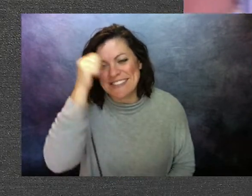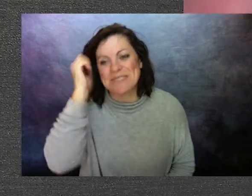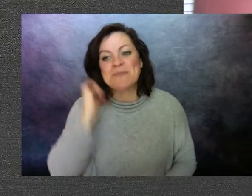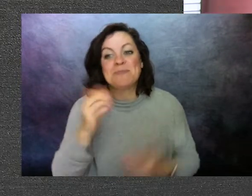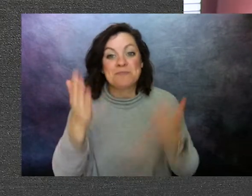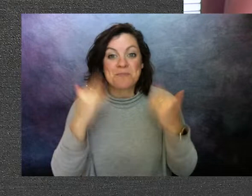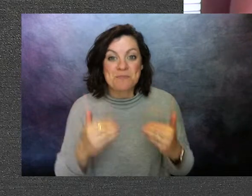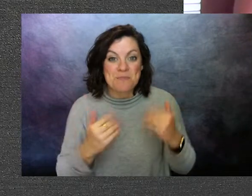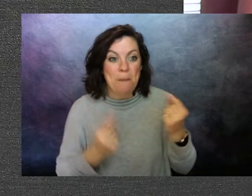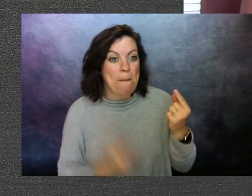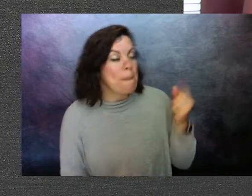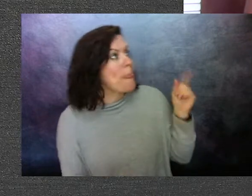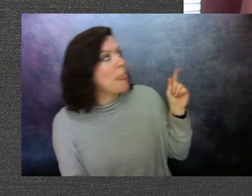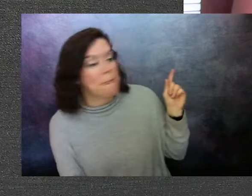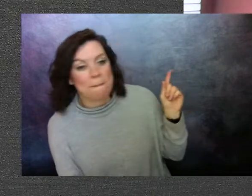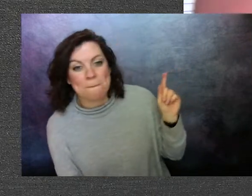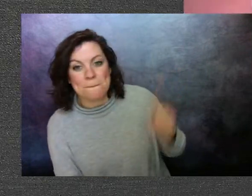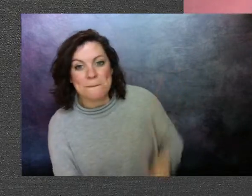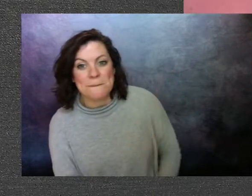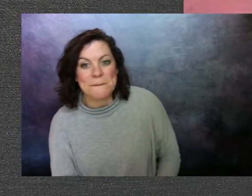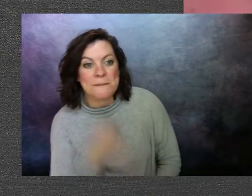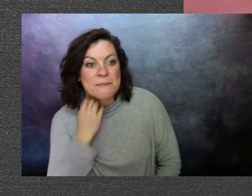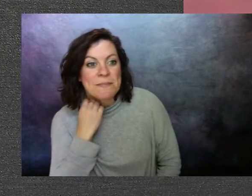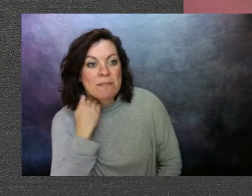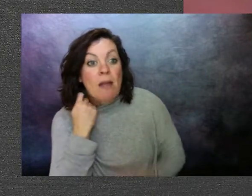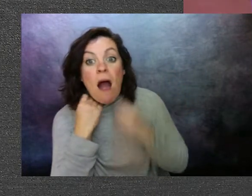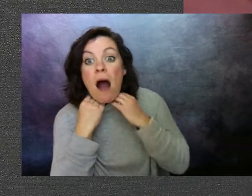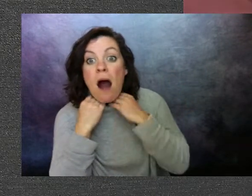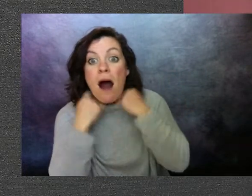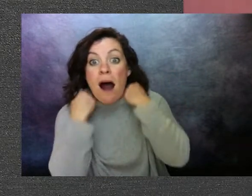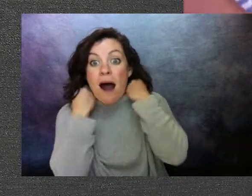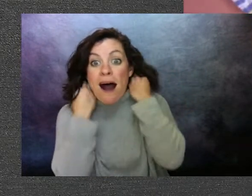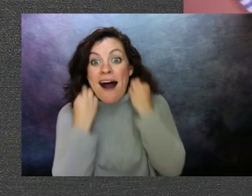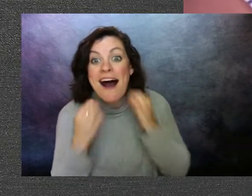Here is the next one. The next one is some pumpkins.